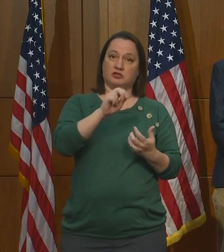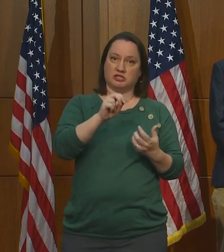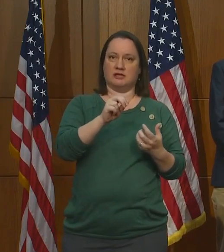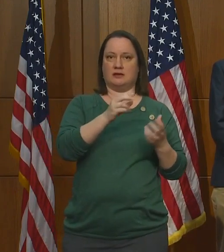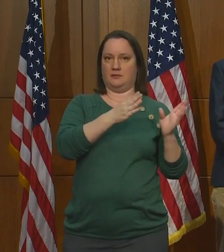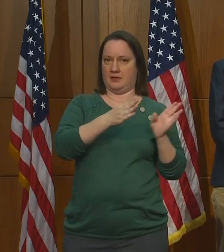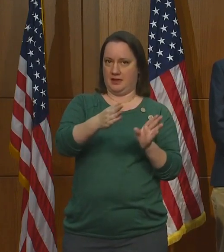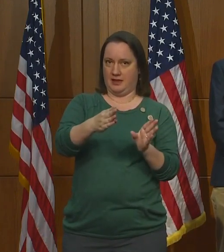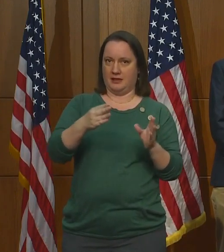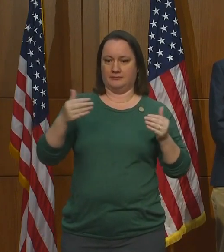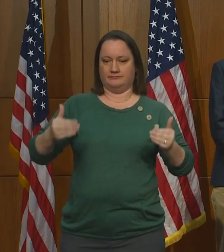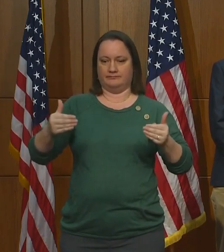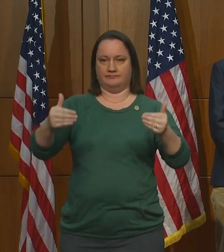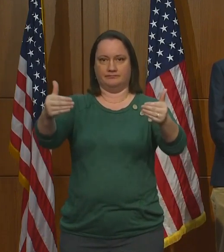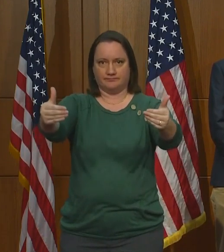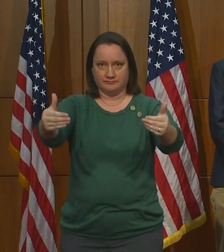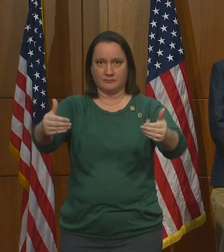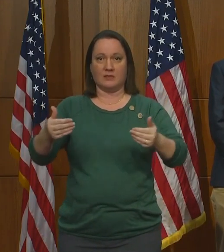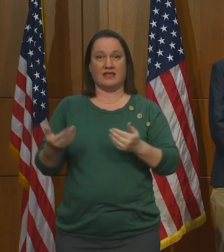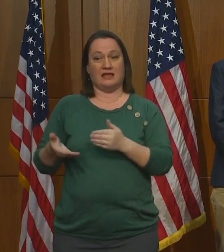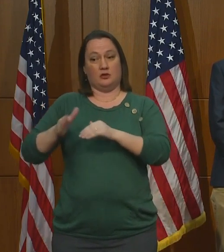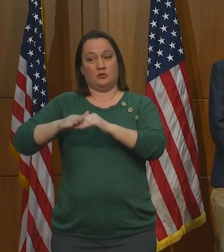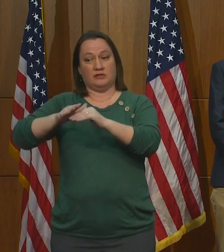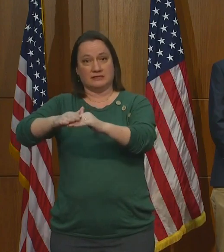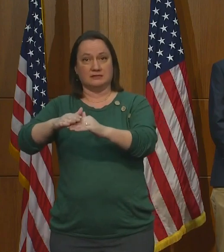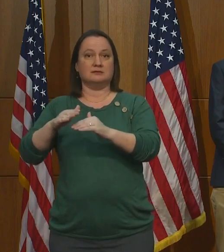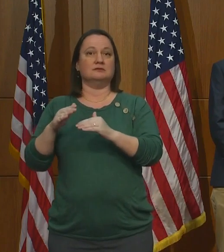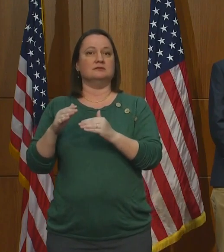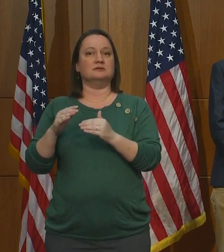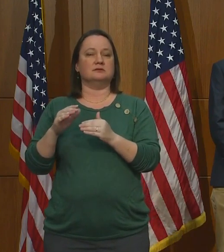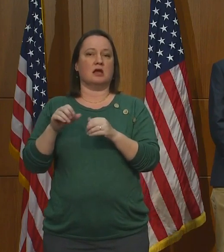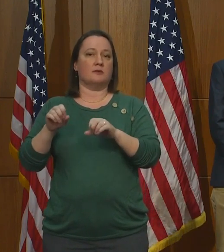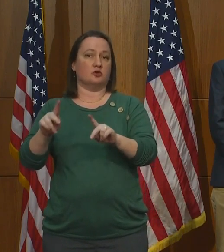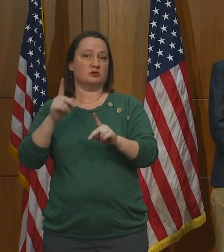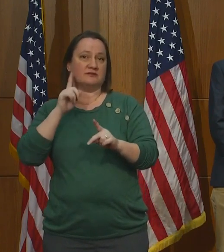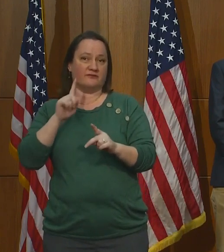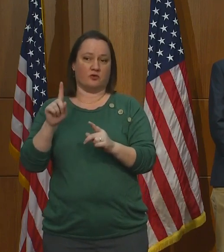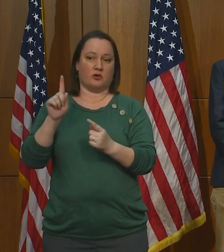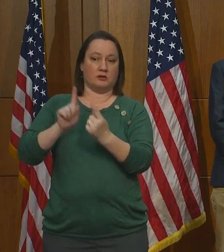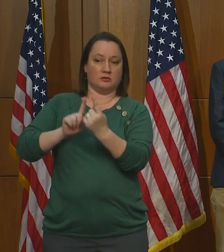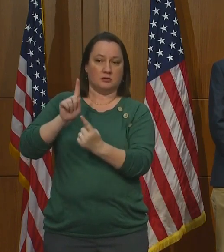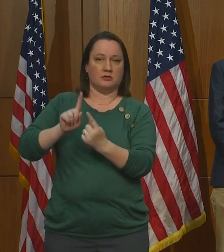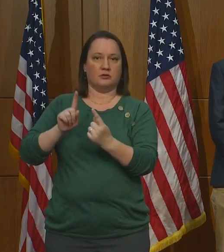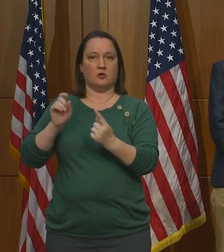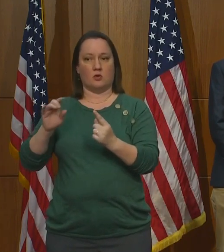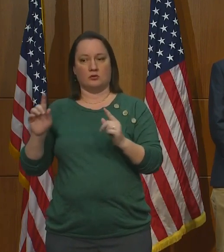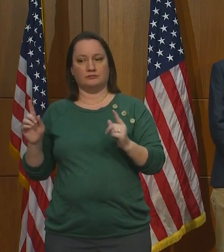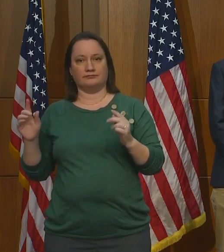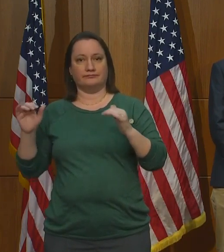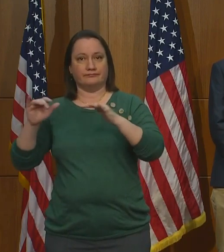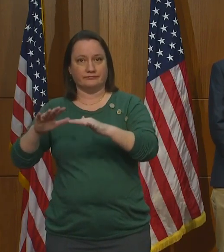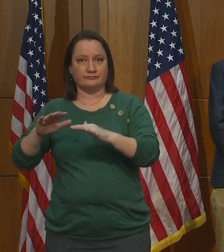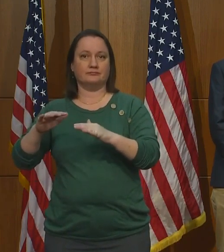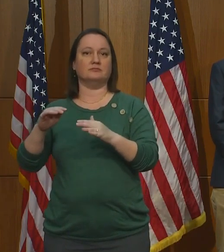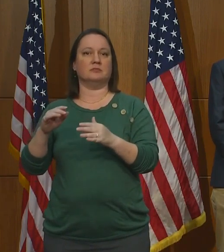VIRGINIA BROUGHT BLUEPRINT. IT SCALES UP OPPORTUNITIES FOR IN PRAGUE AND PERSON INSTRUCTION